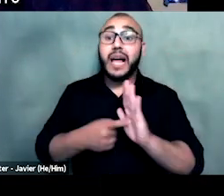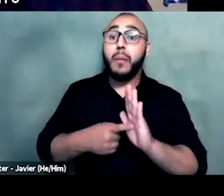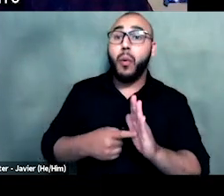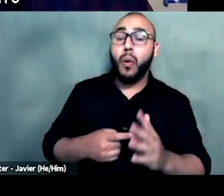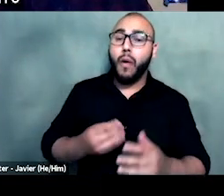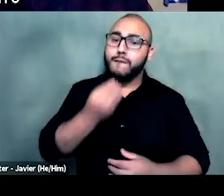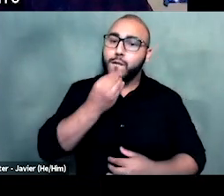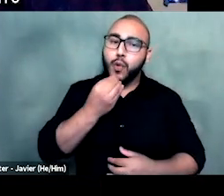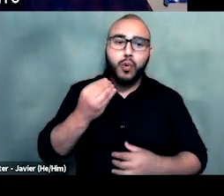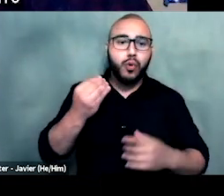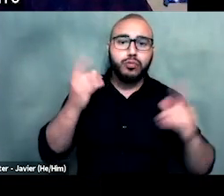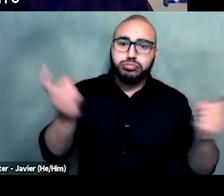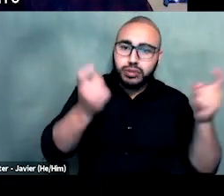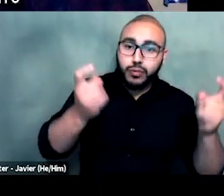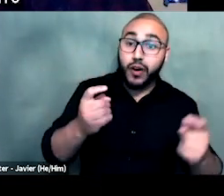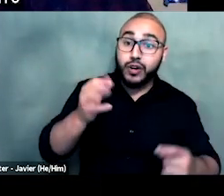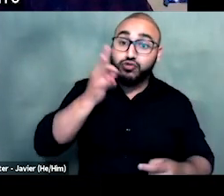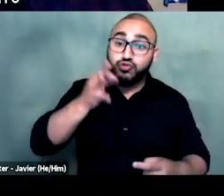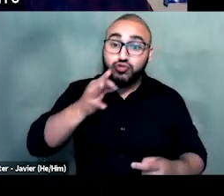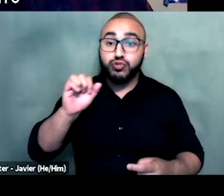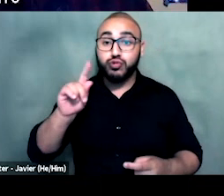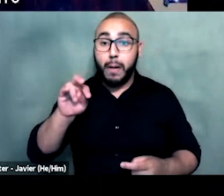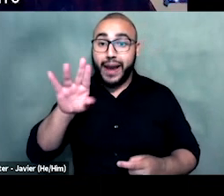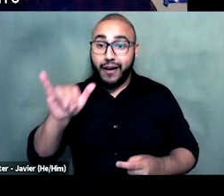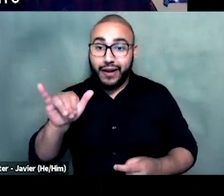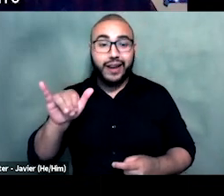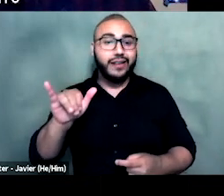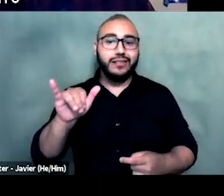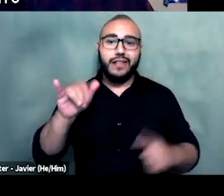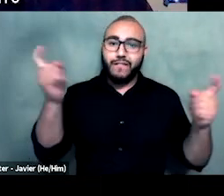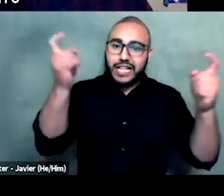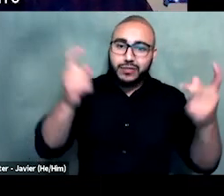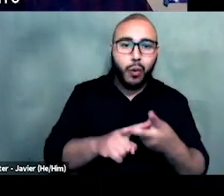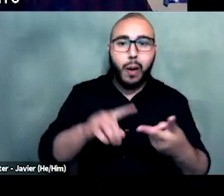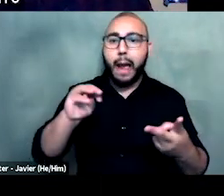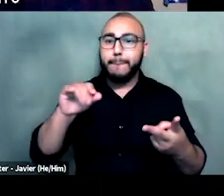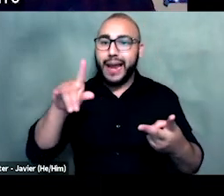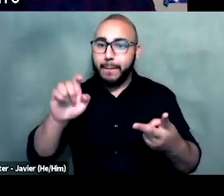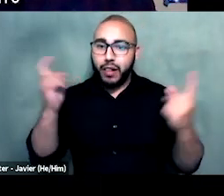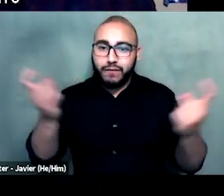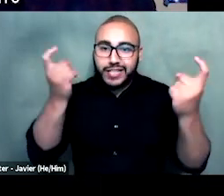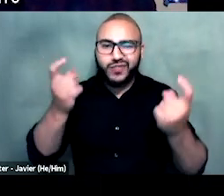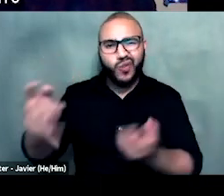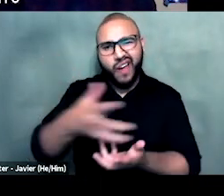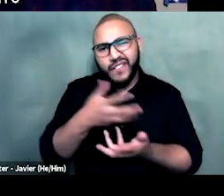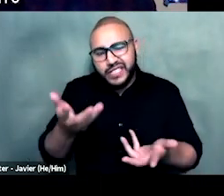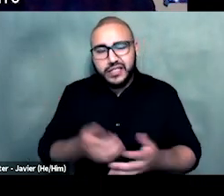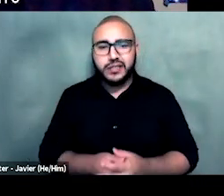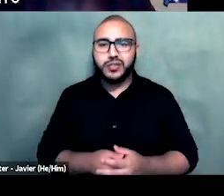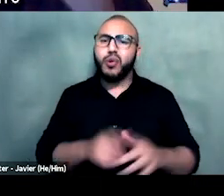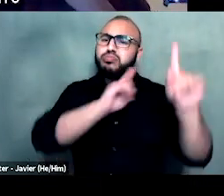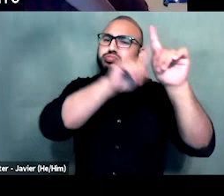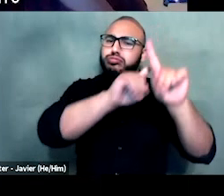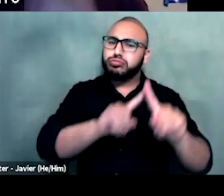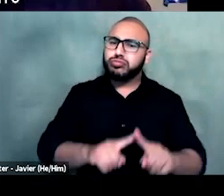like a strawberry festival. Maple festivals for the harvesting of maple. Ceremonies to